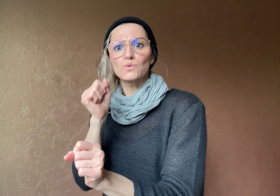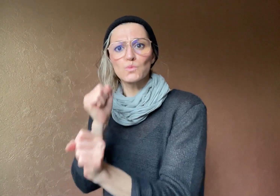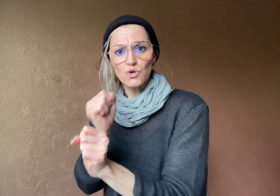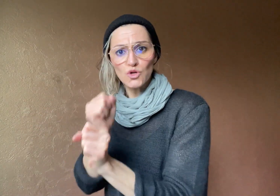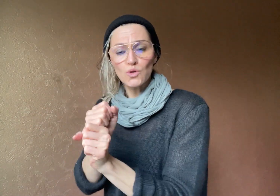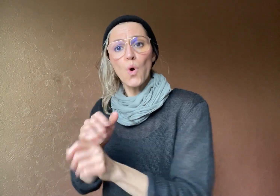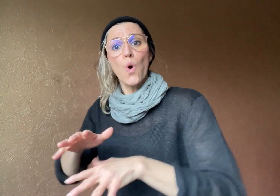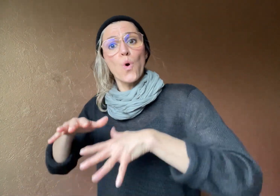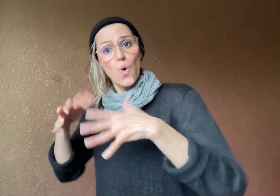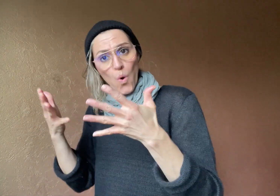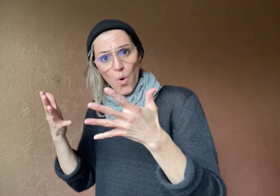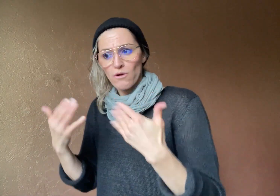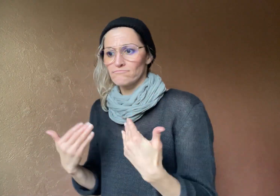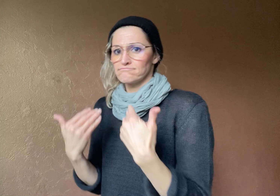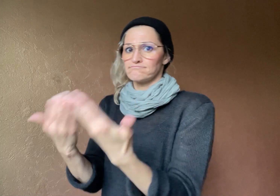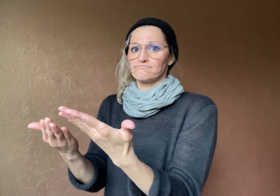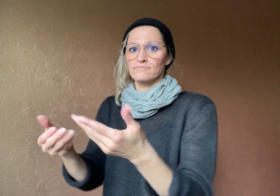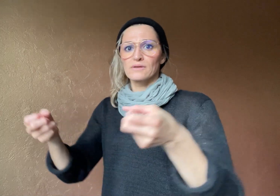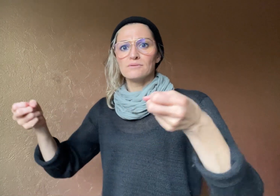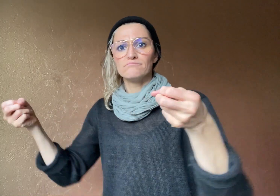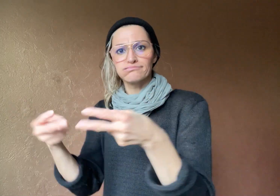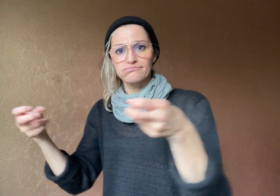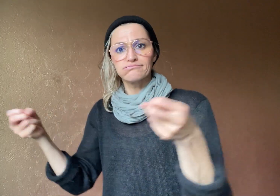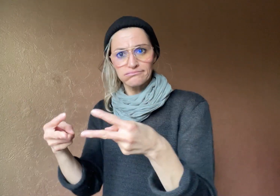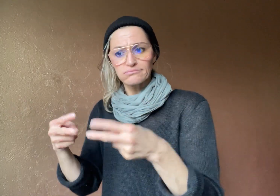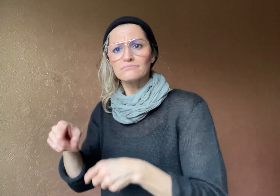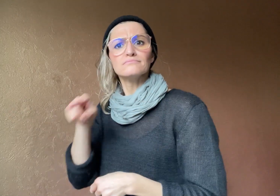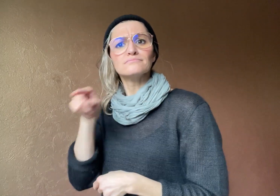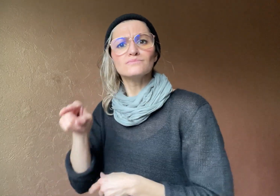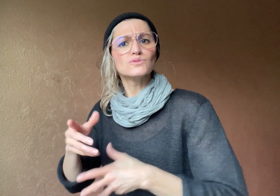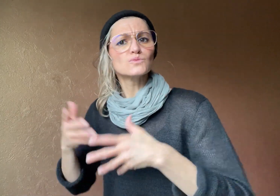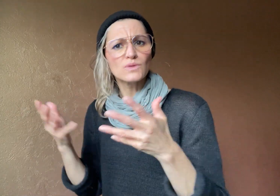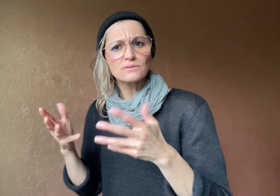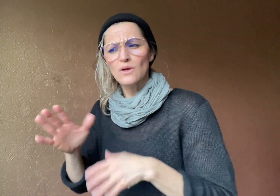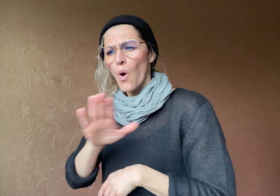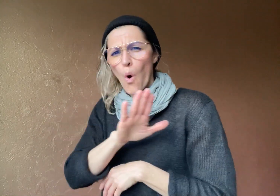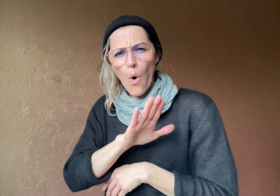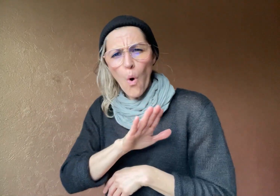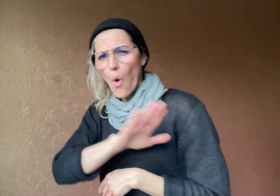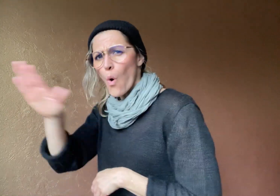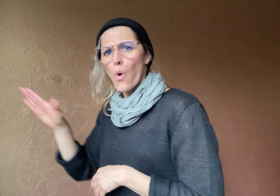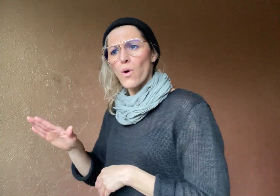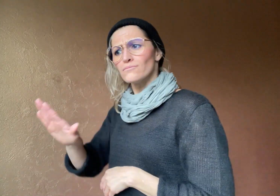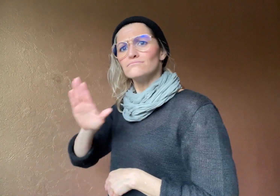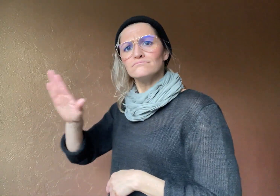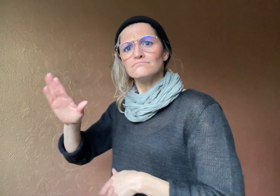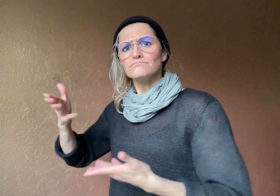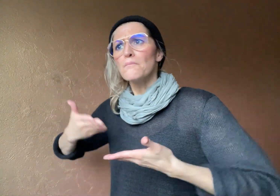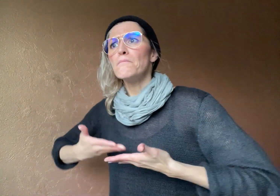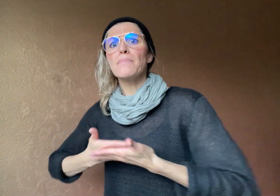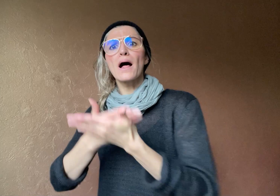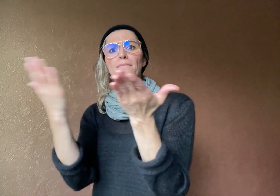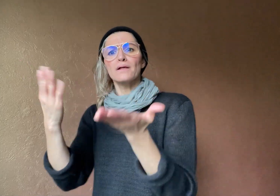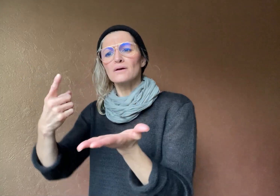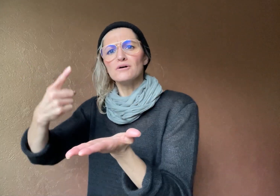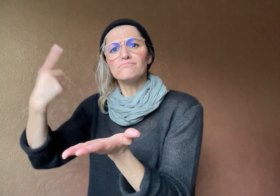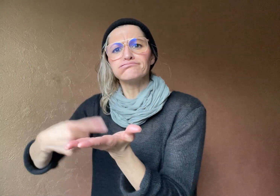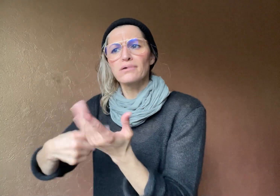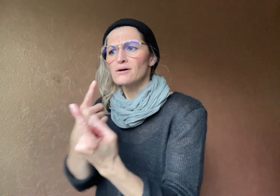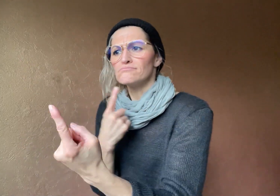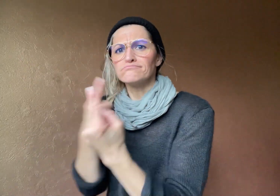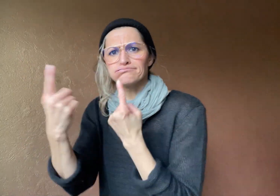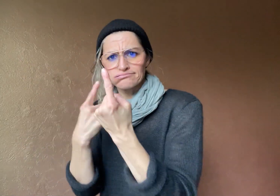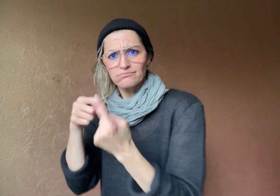captioning during all of their public debate broadcasts.